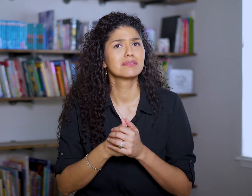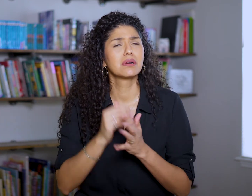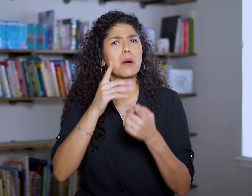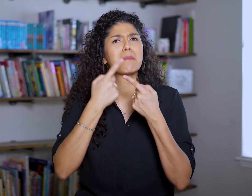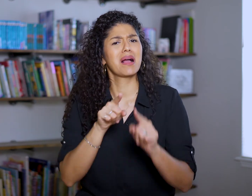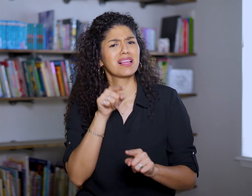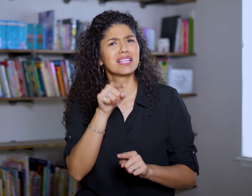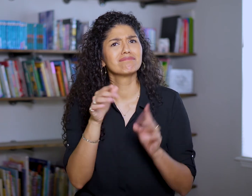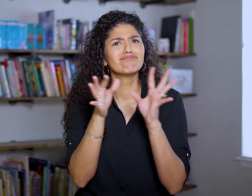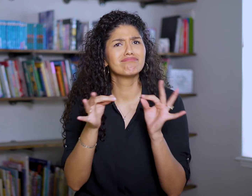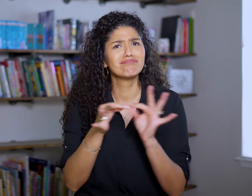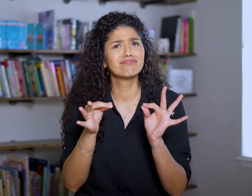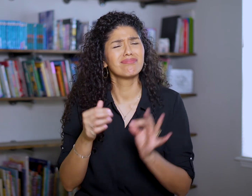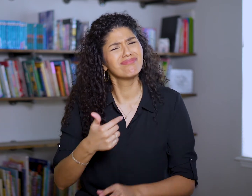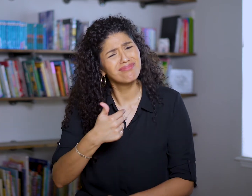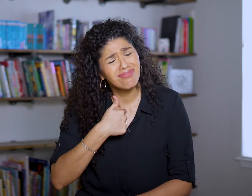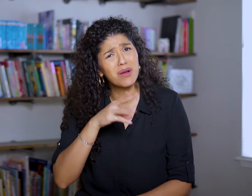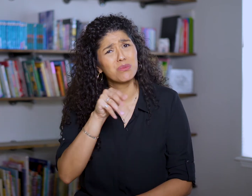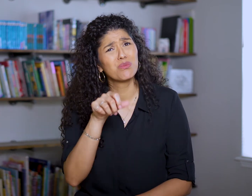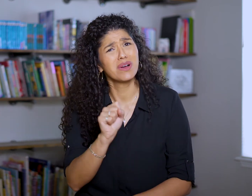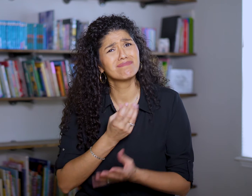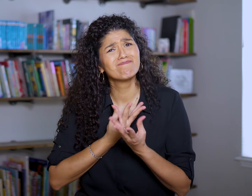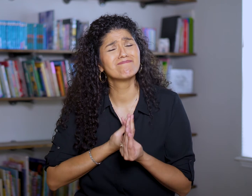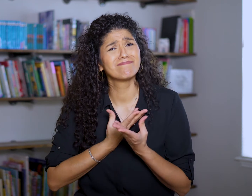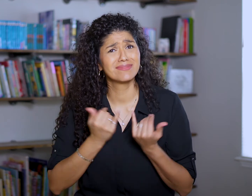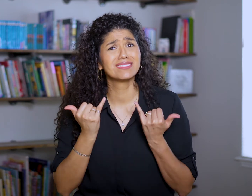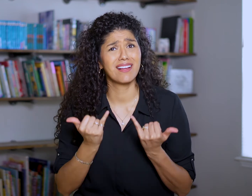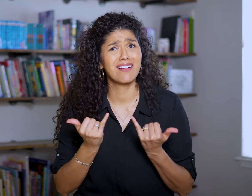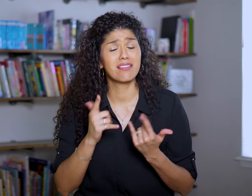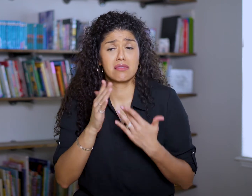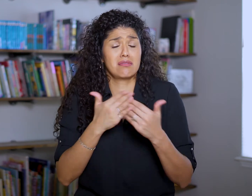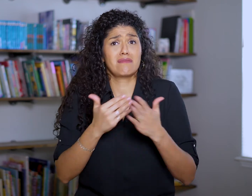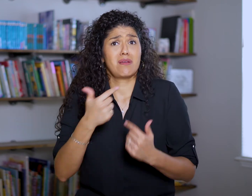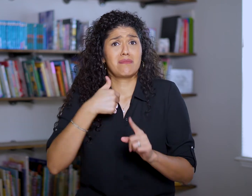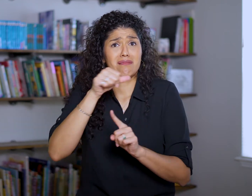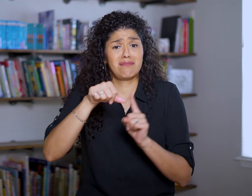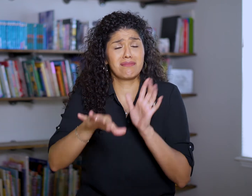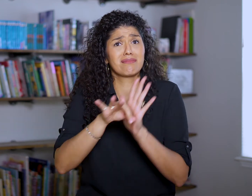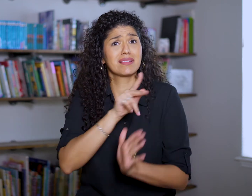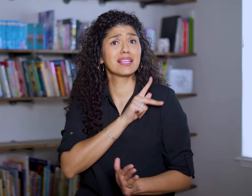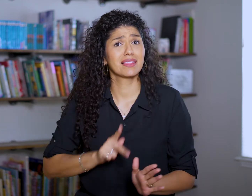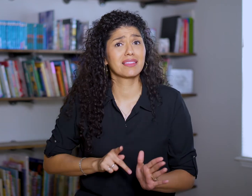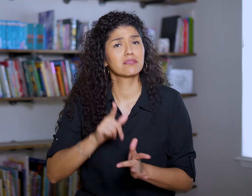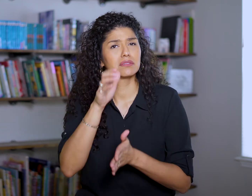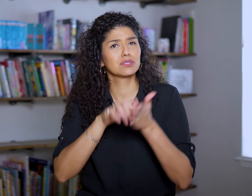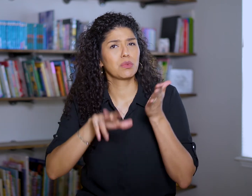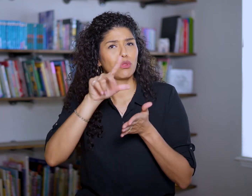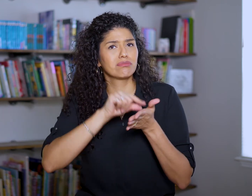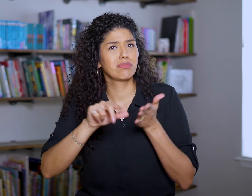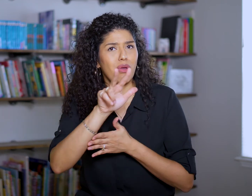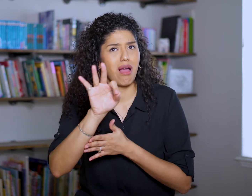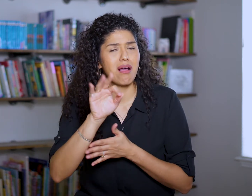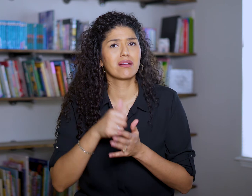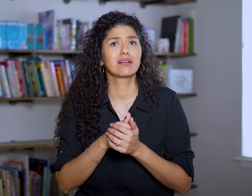but he says, “I was gentle today, though anointed king” (3:39).